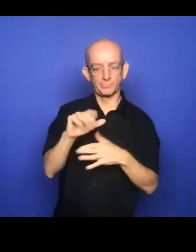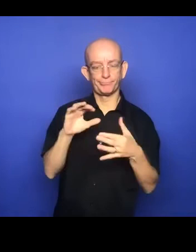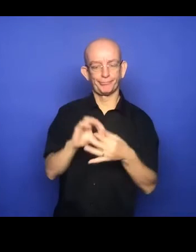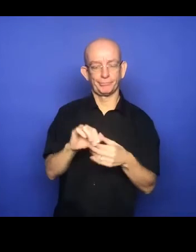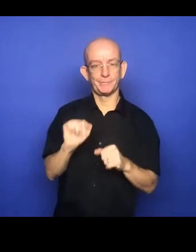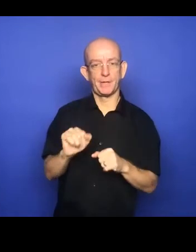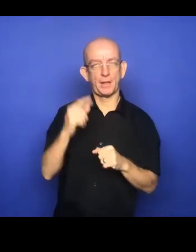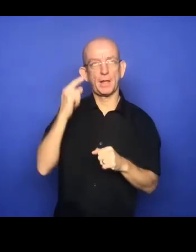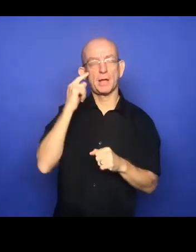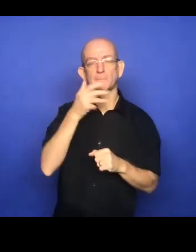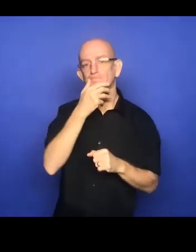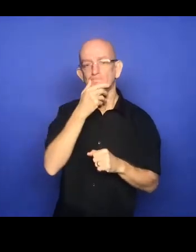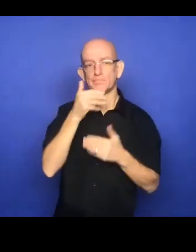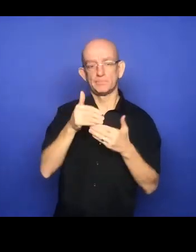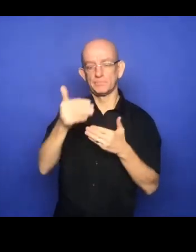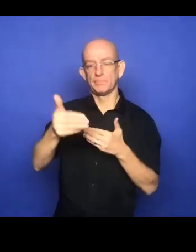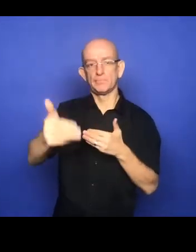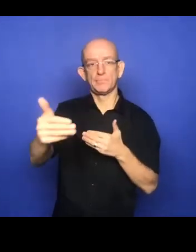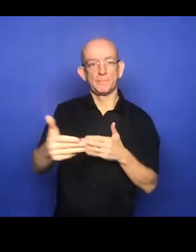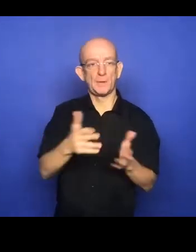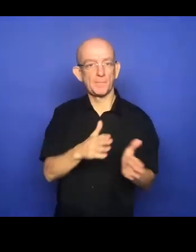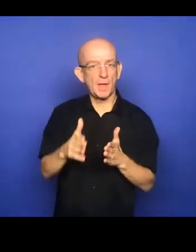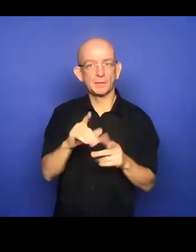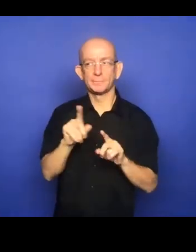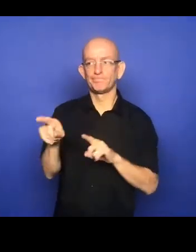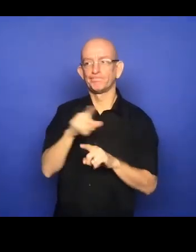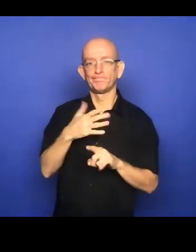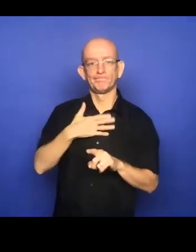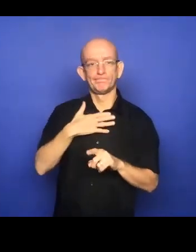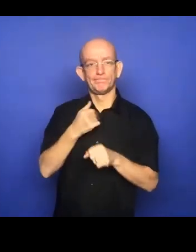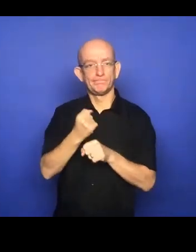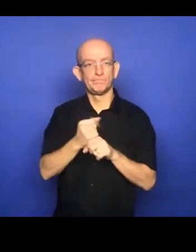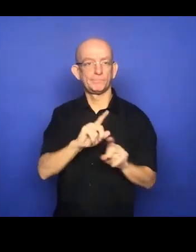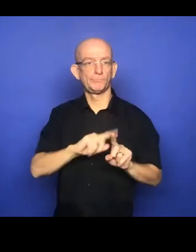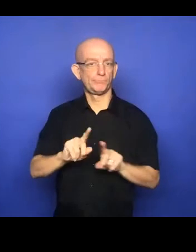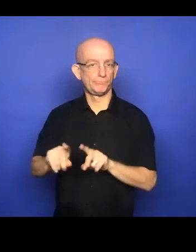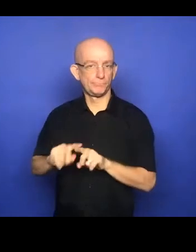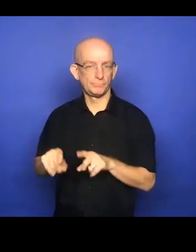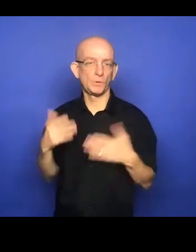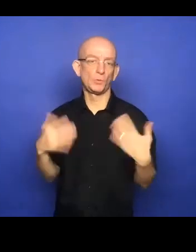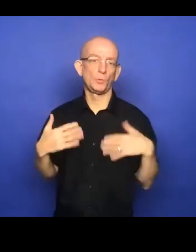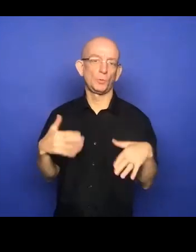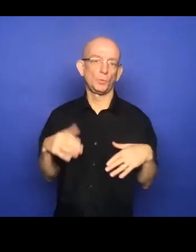quality data that can inform interventions. It took diverse interventions for this to happen. Firstly, there was intense training of